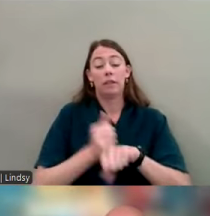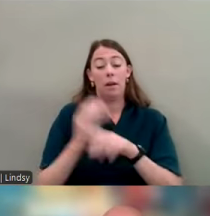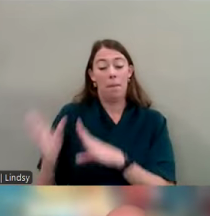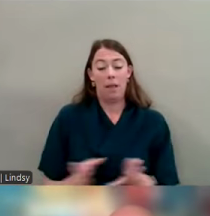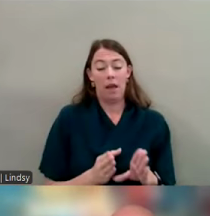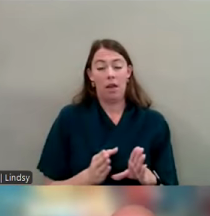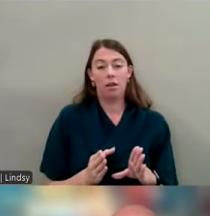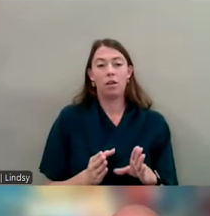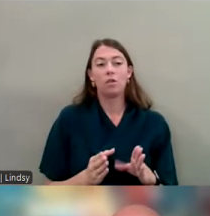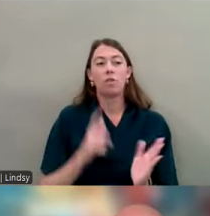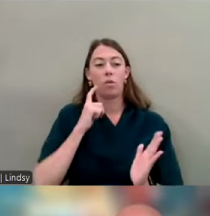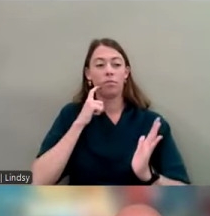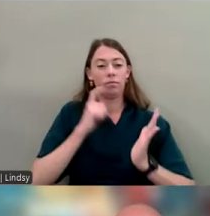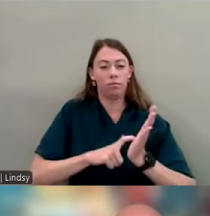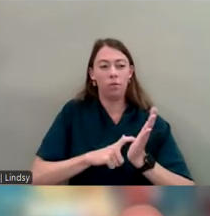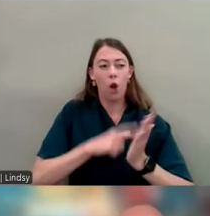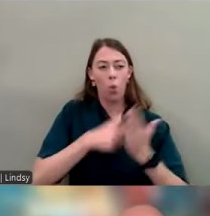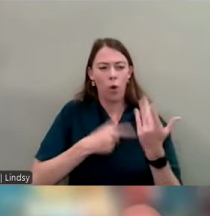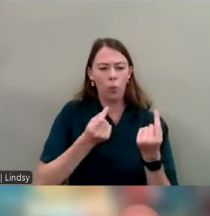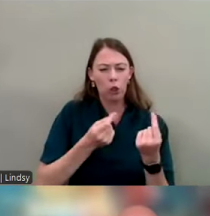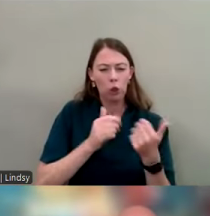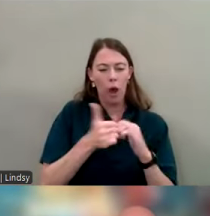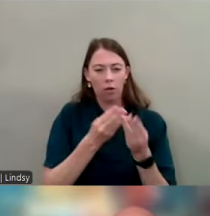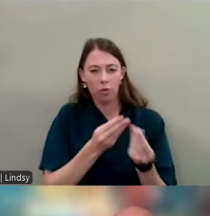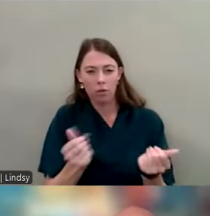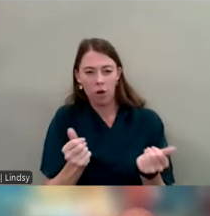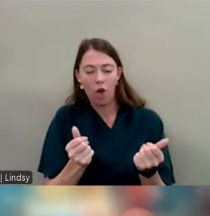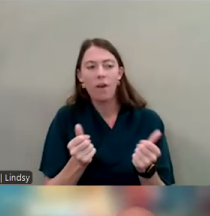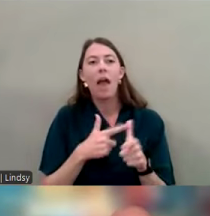actions that are going to have to be made; and really digging in and planning the remediation,